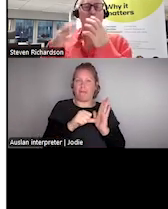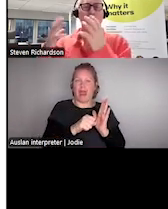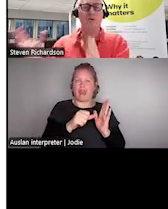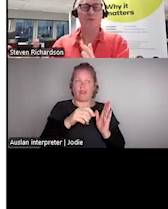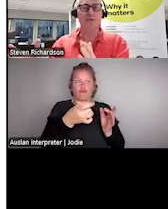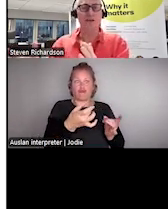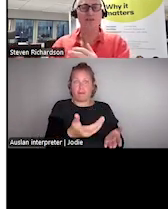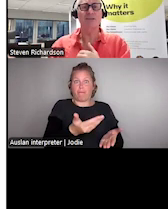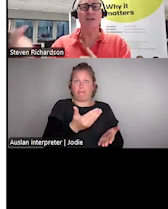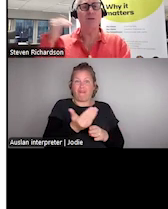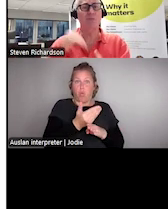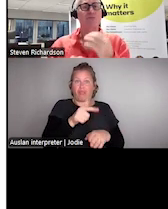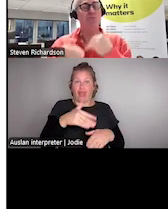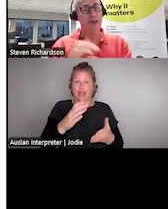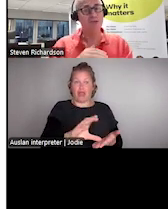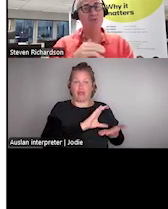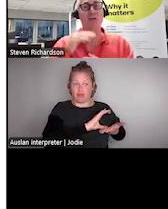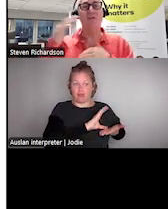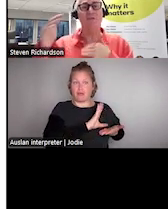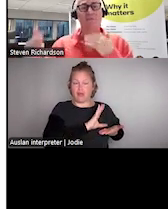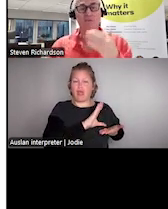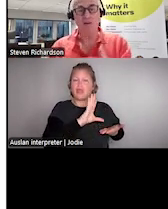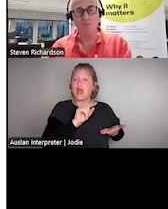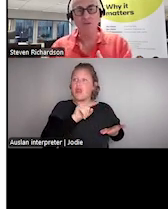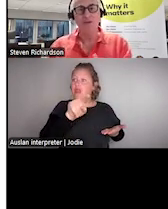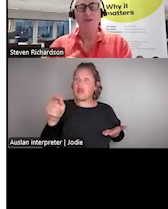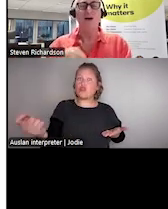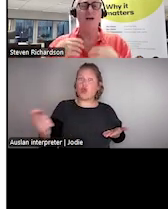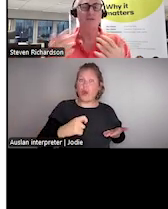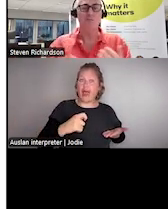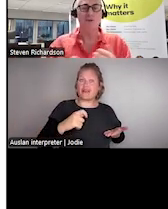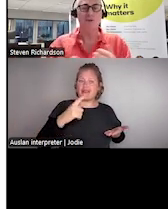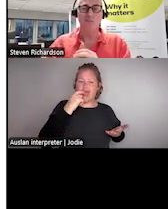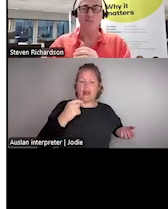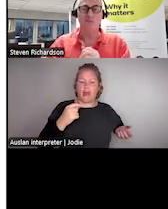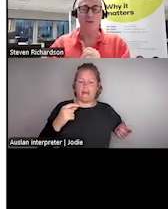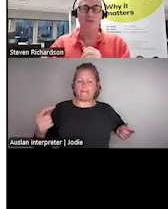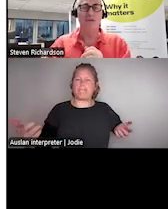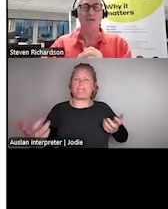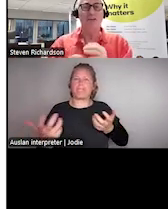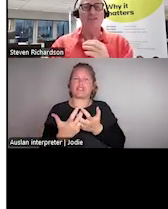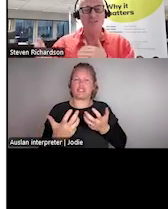roll out on the day to get people to match, and therefore ? is a really important strategy.